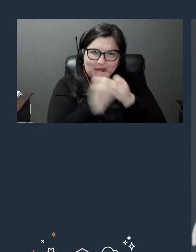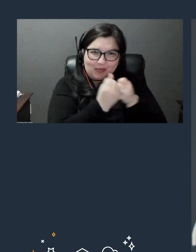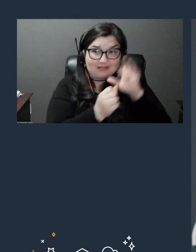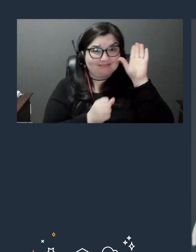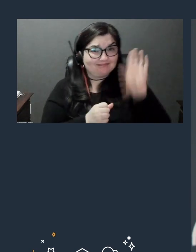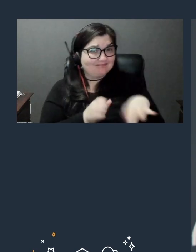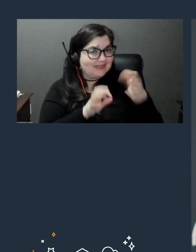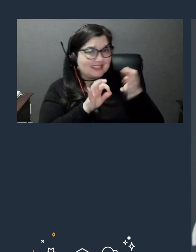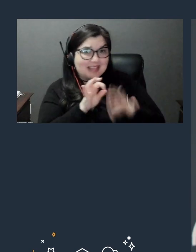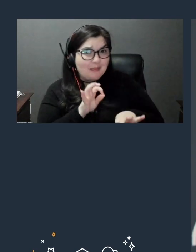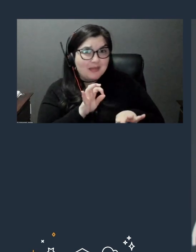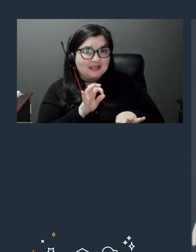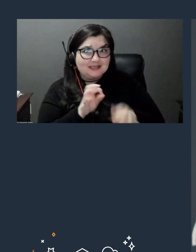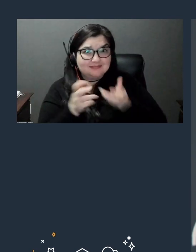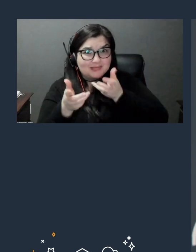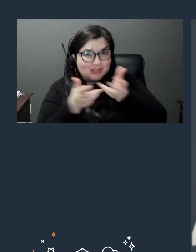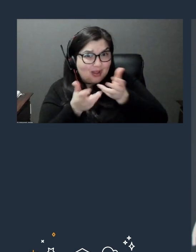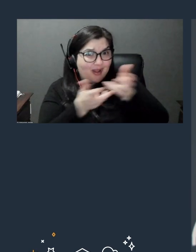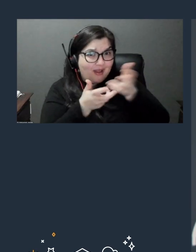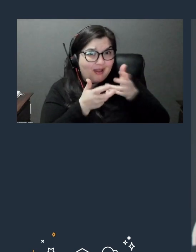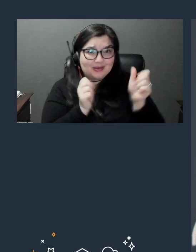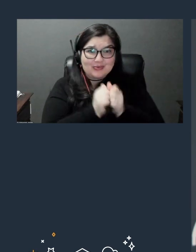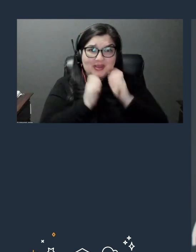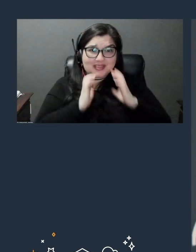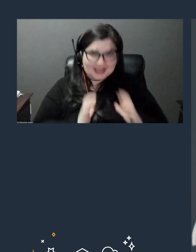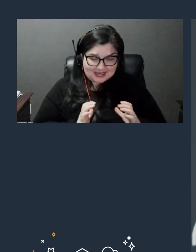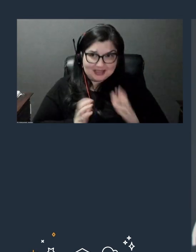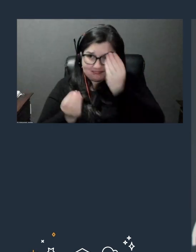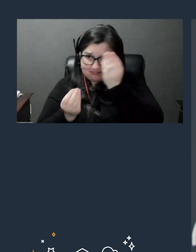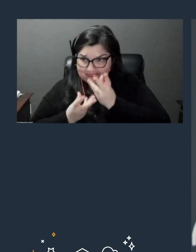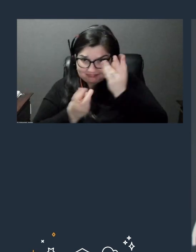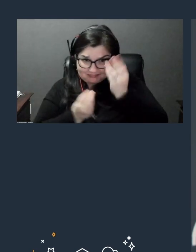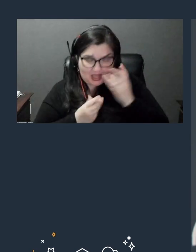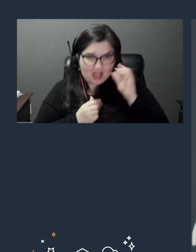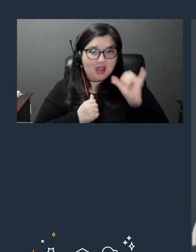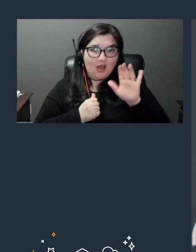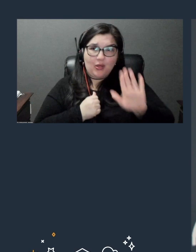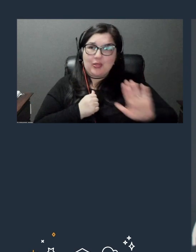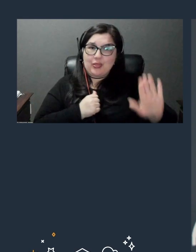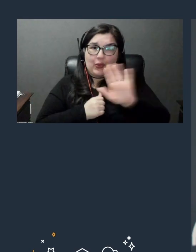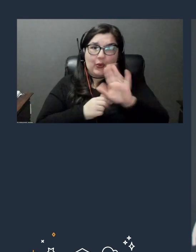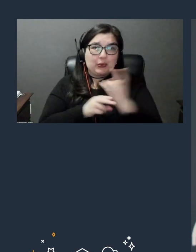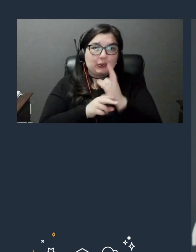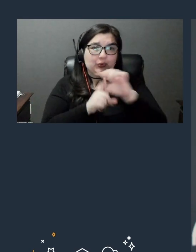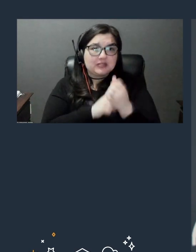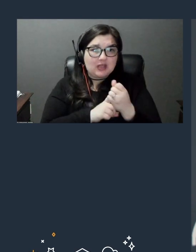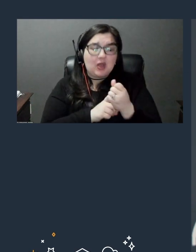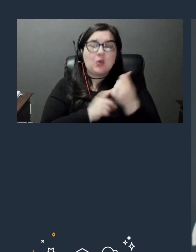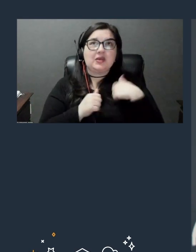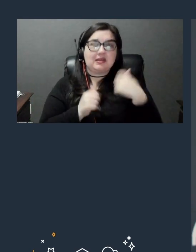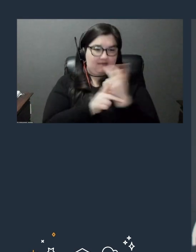So we talked to our customers, we heard their use cases and based on that, we decided which algorithms to use or to support.